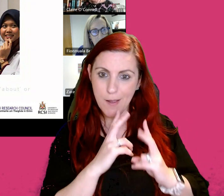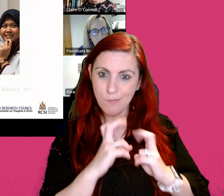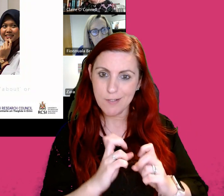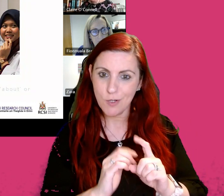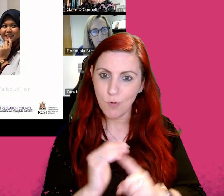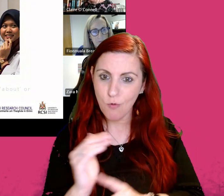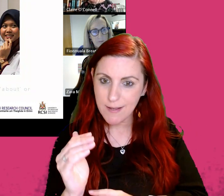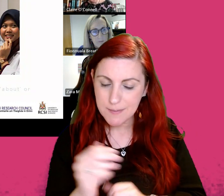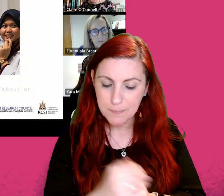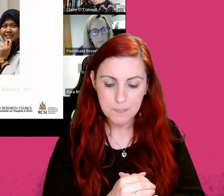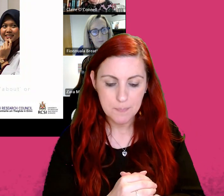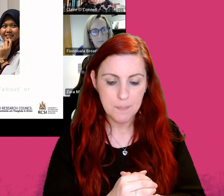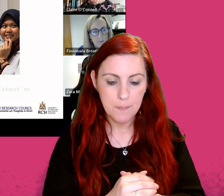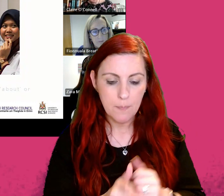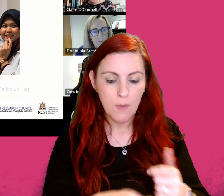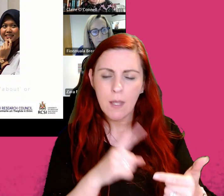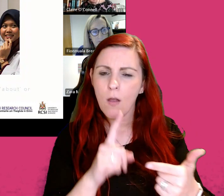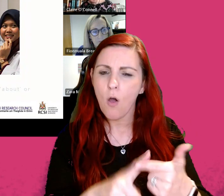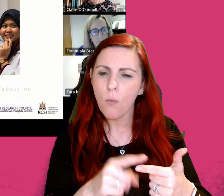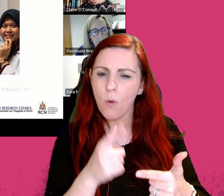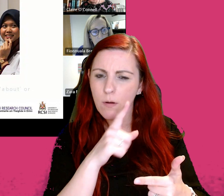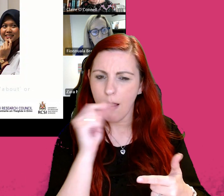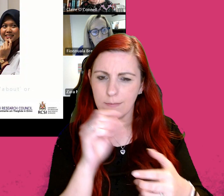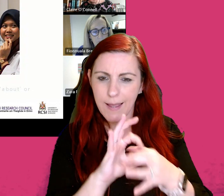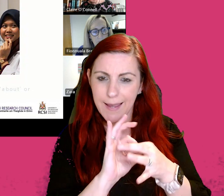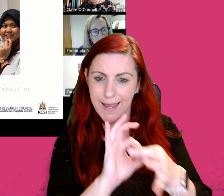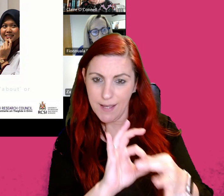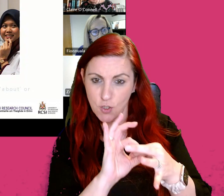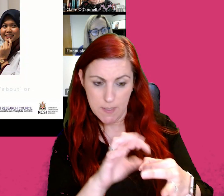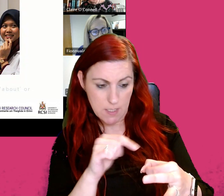familiar as well with engagement so this is where research researchers communicate their